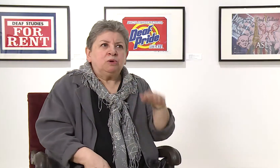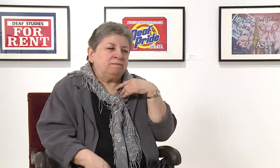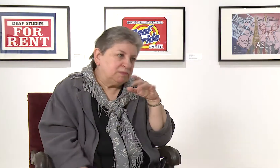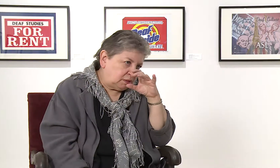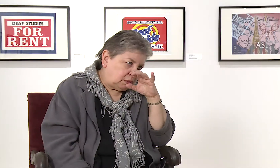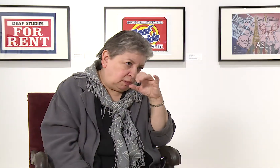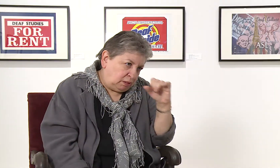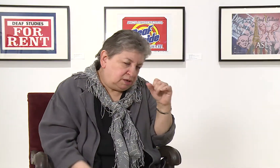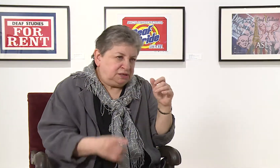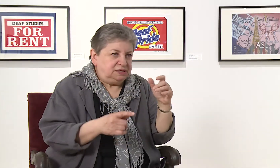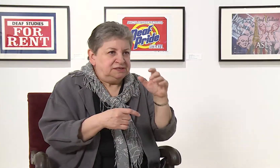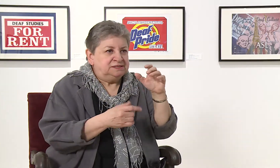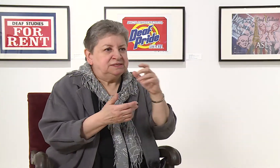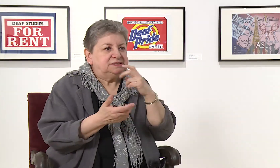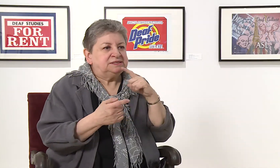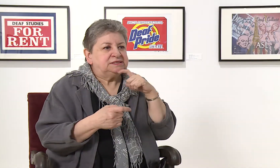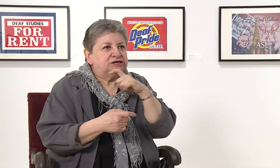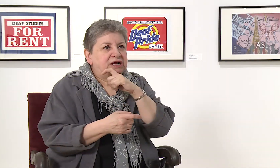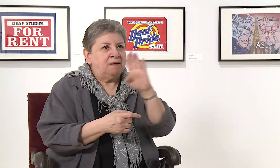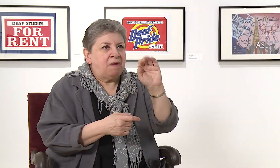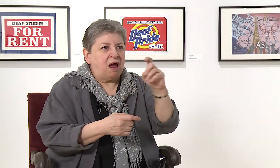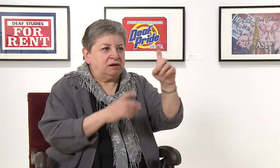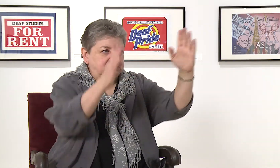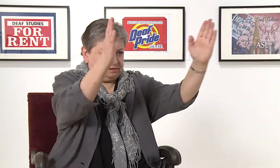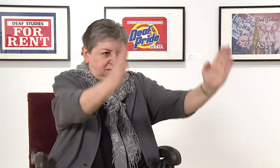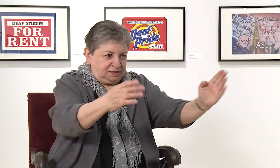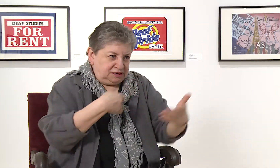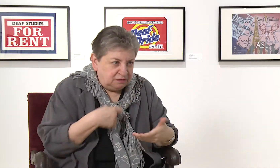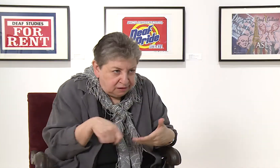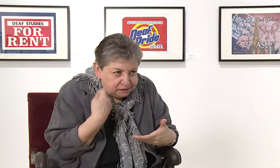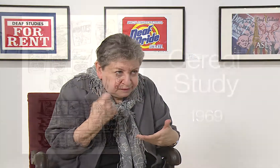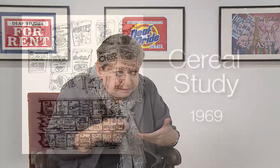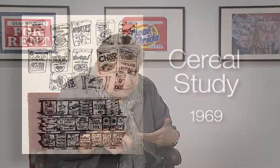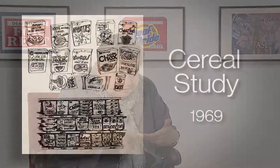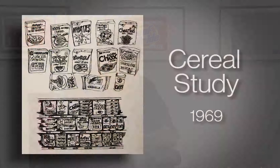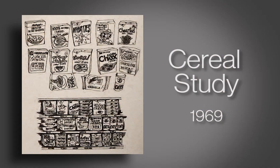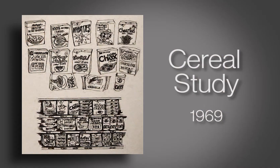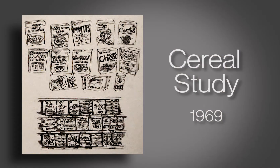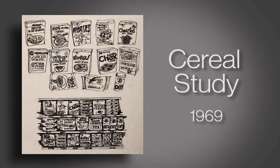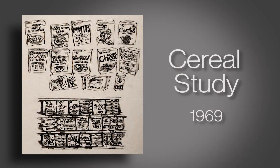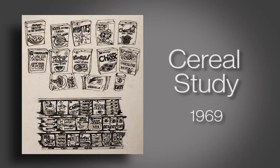But anyways, I grew up just fascinated with the art on my cereal boxes.